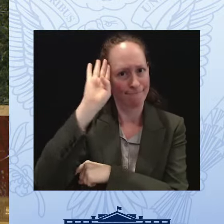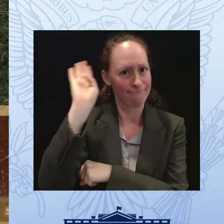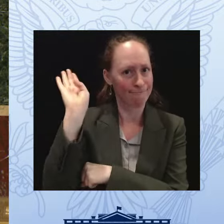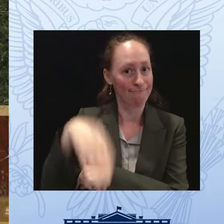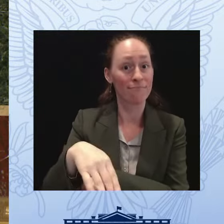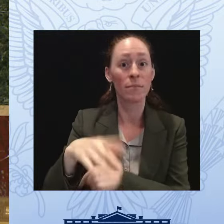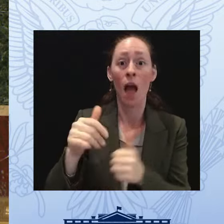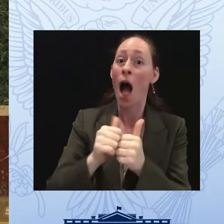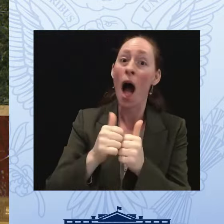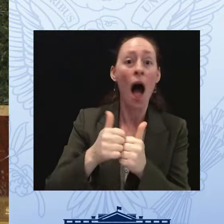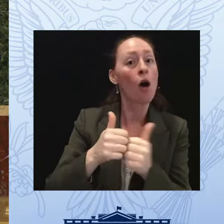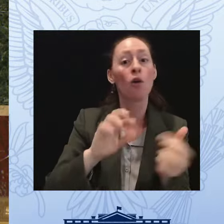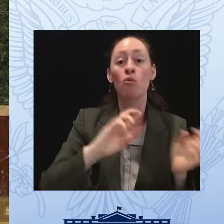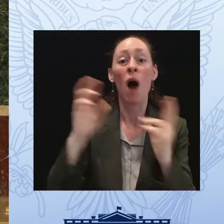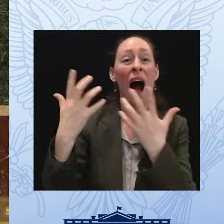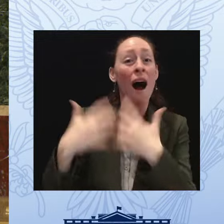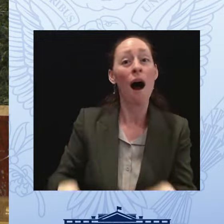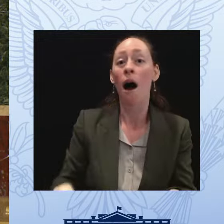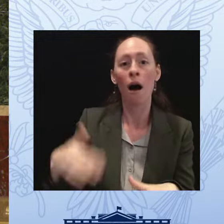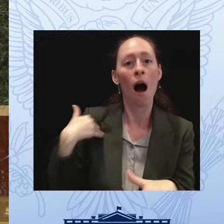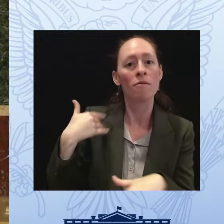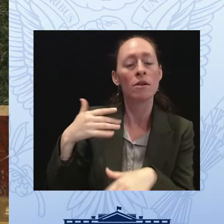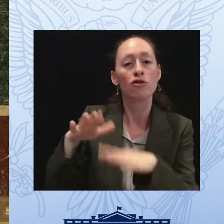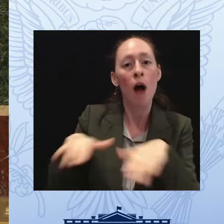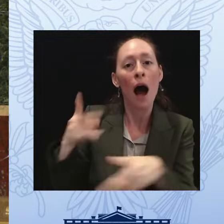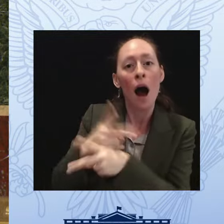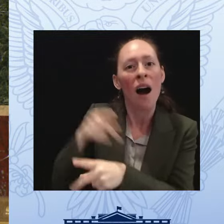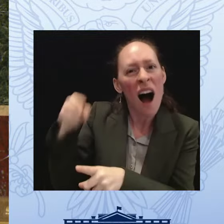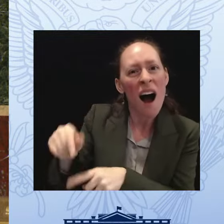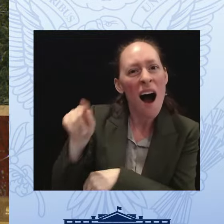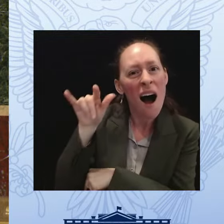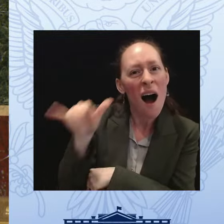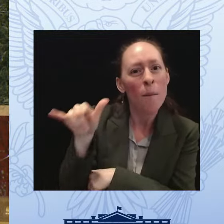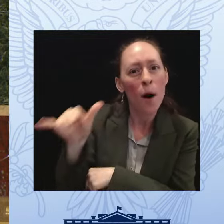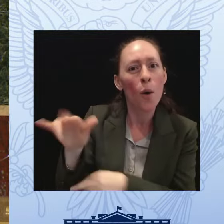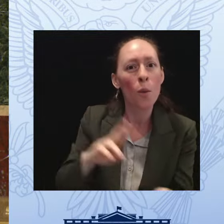you know, great idea. That way, the workers know that